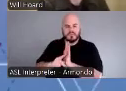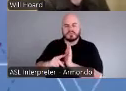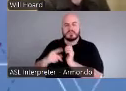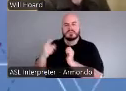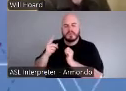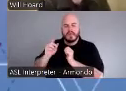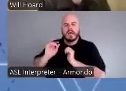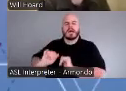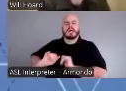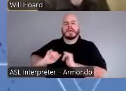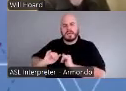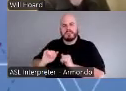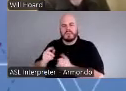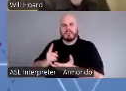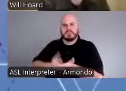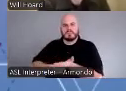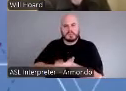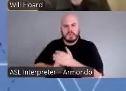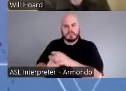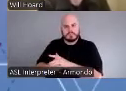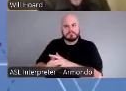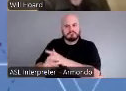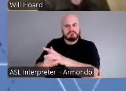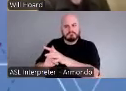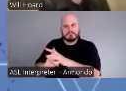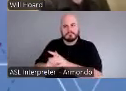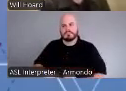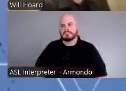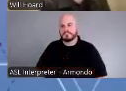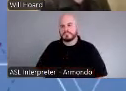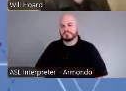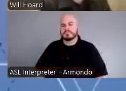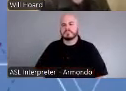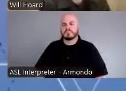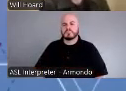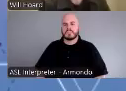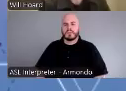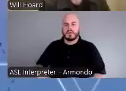talked about, I felt like, in good detail explaining about it.